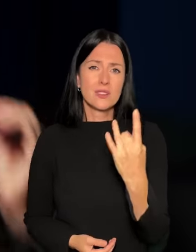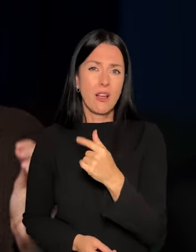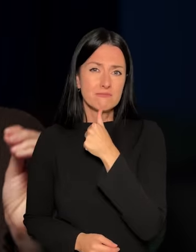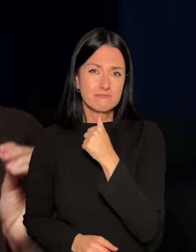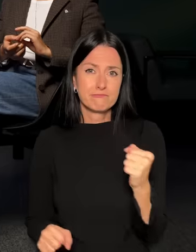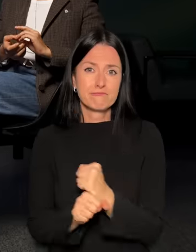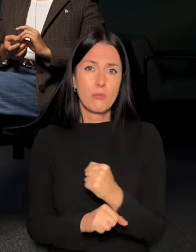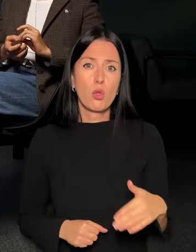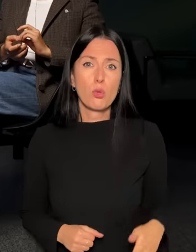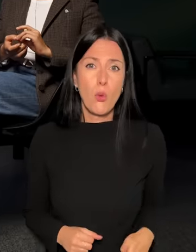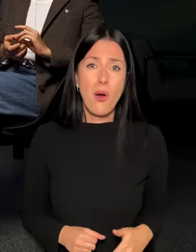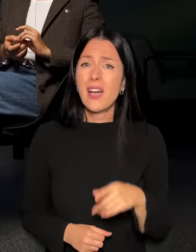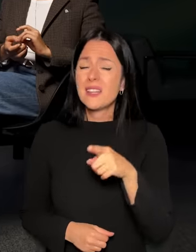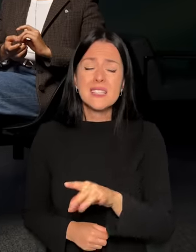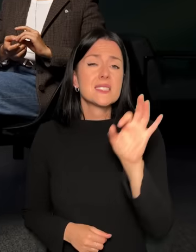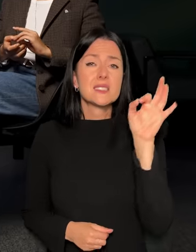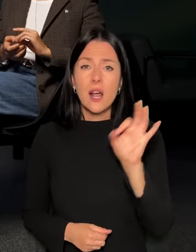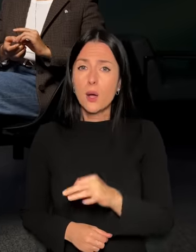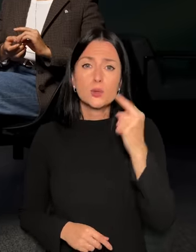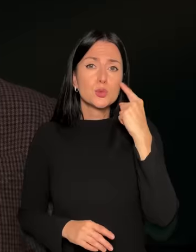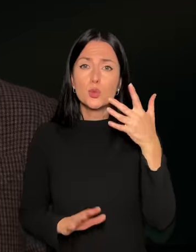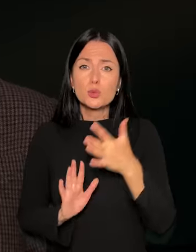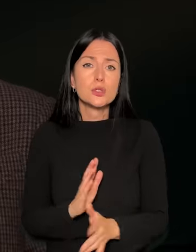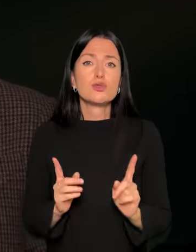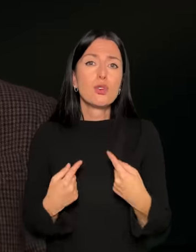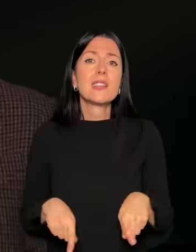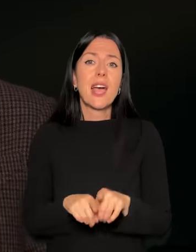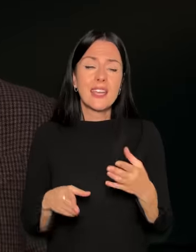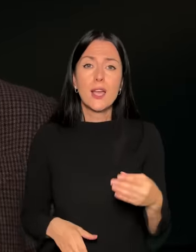you need to break your leg once, and you'll immediately understand what inclusivity is. Yes, yes.